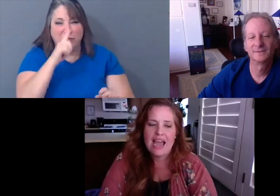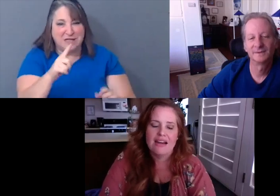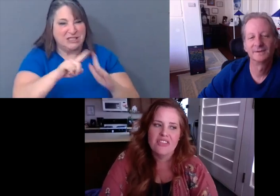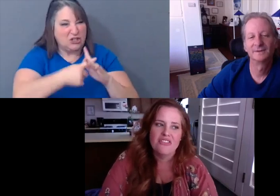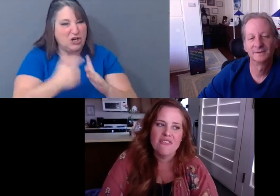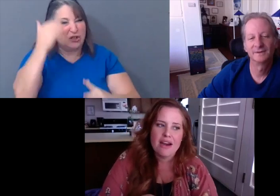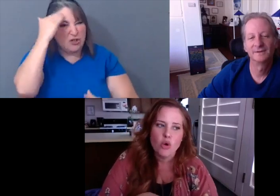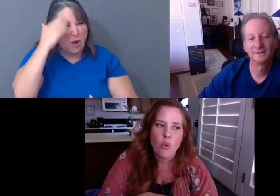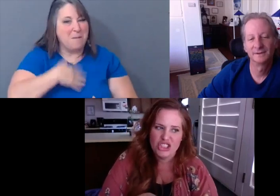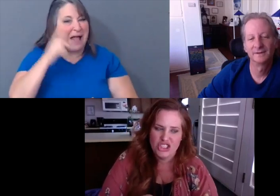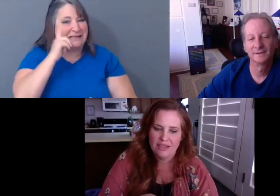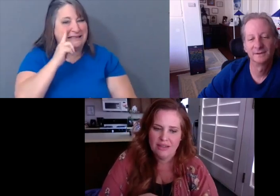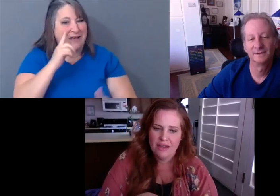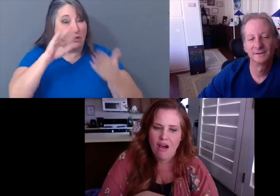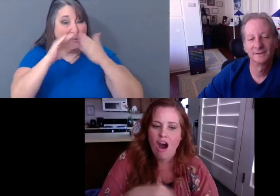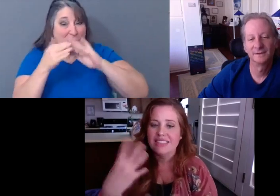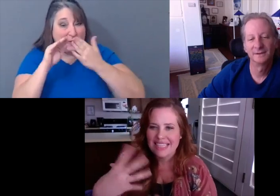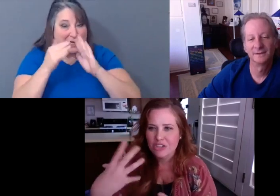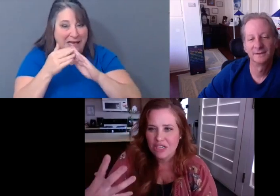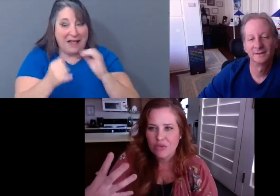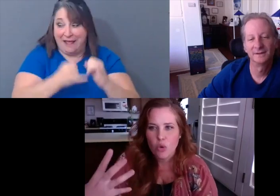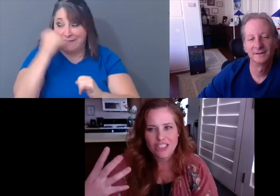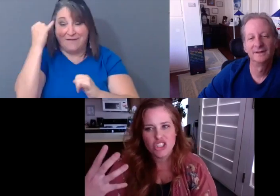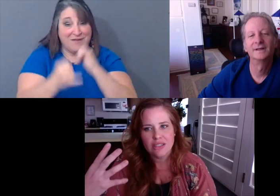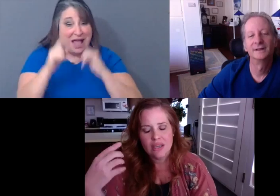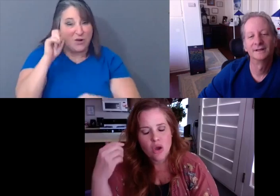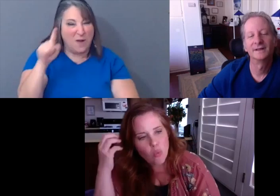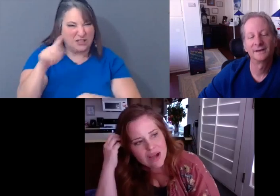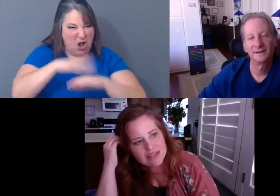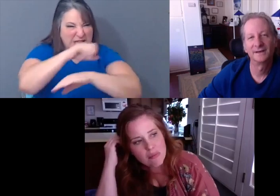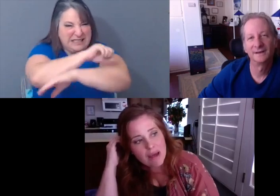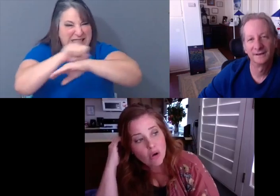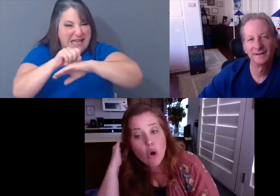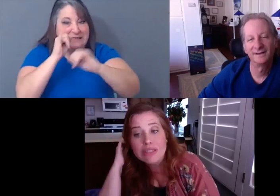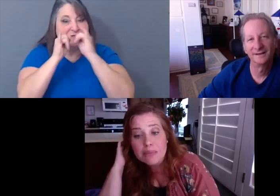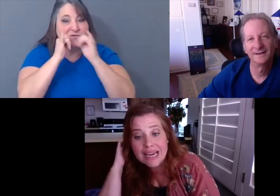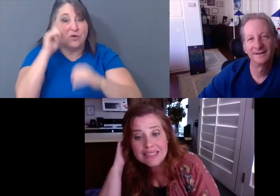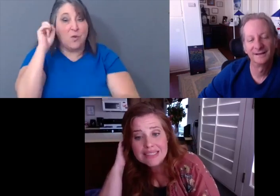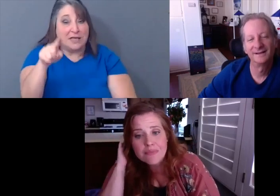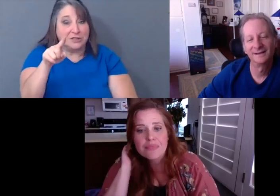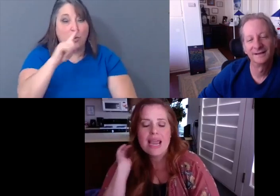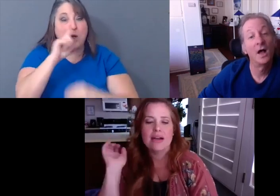And at the final question, onstage interview question, was about cochlear implants.